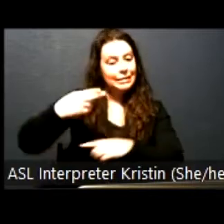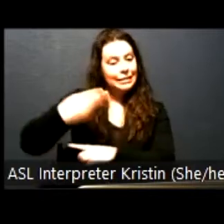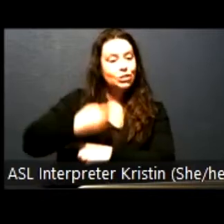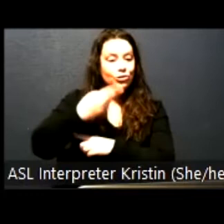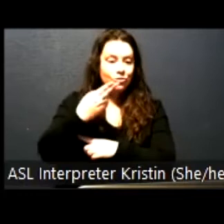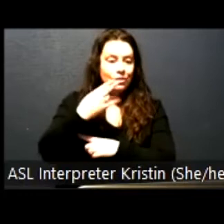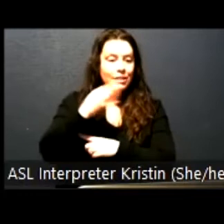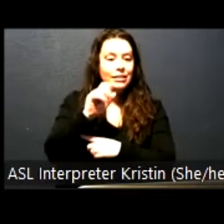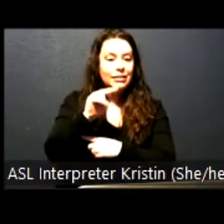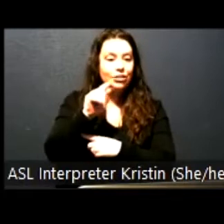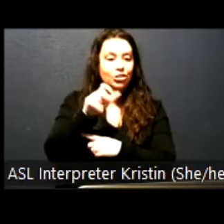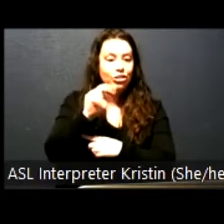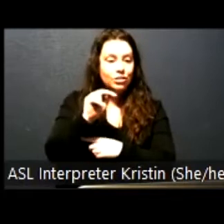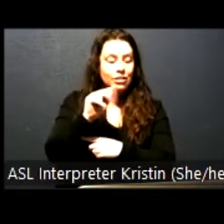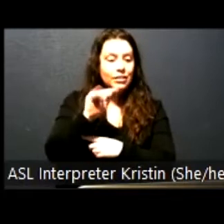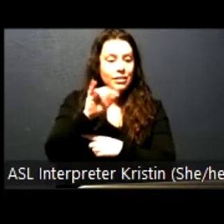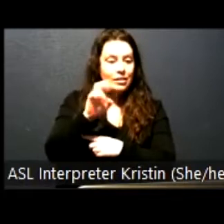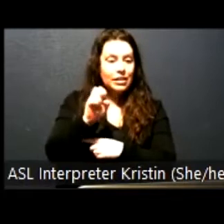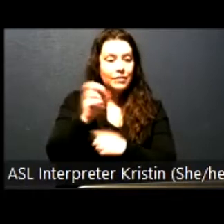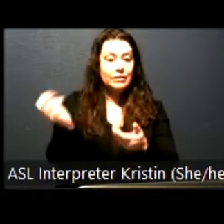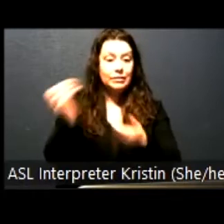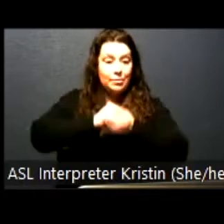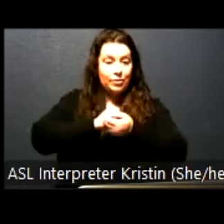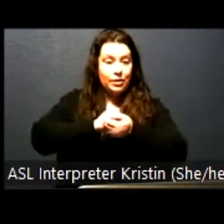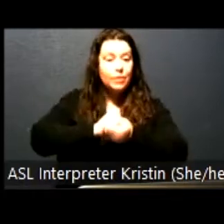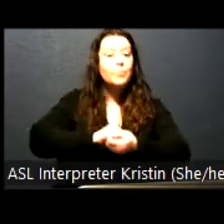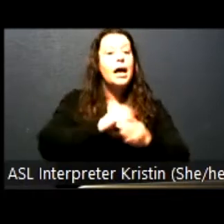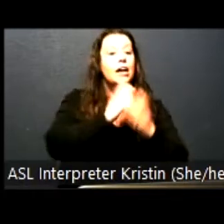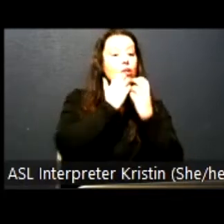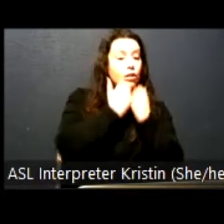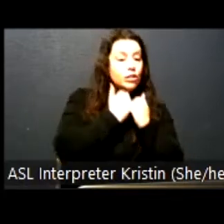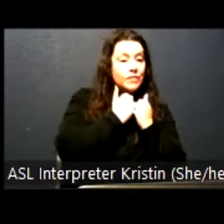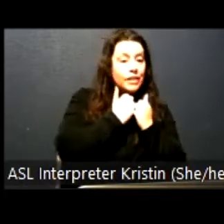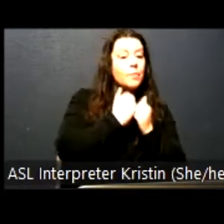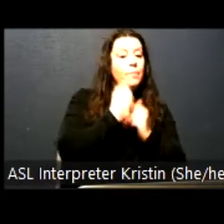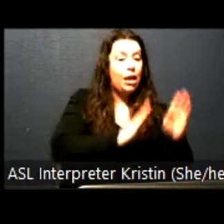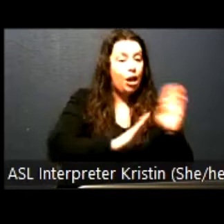National Zoo and Conservation Biology Institute and the Smithsonian Environmental Research Center.